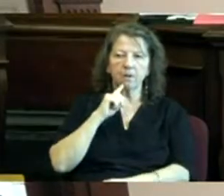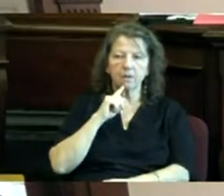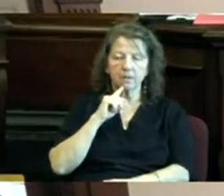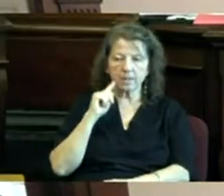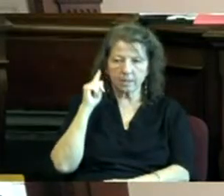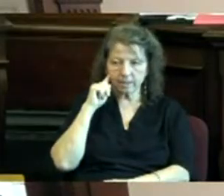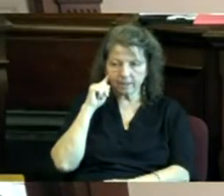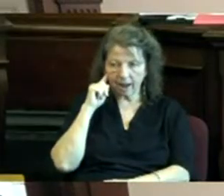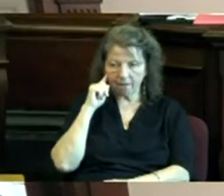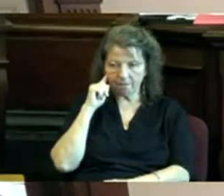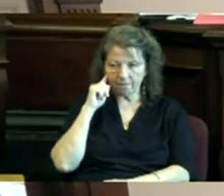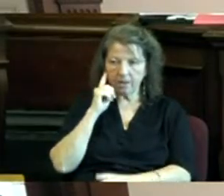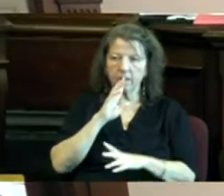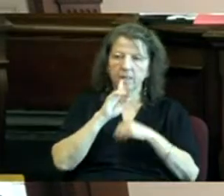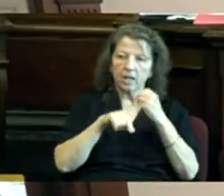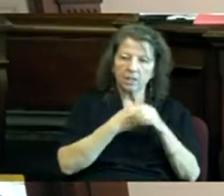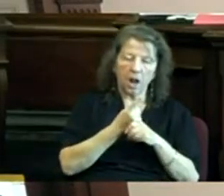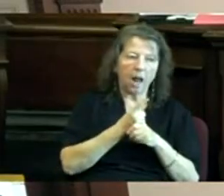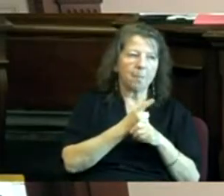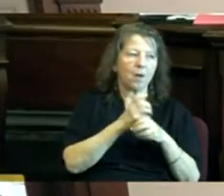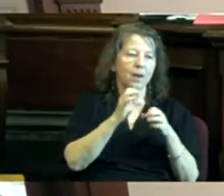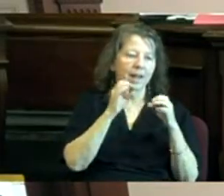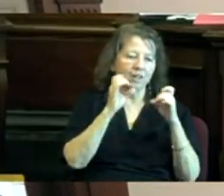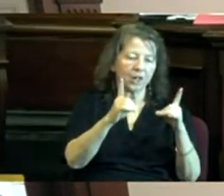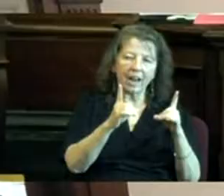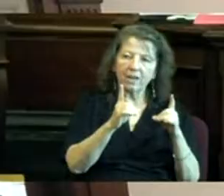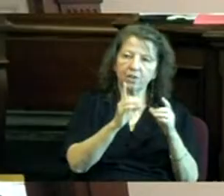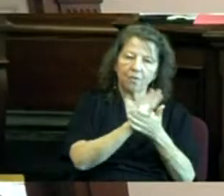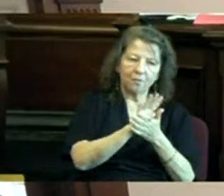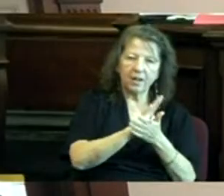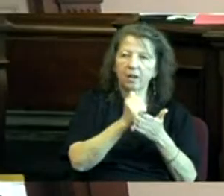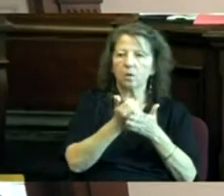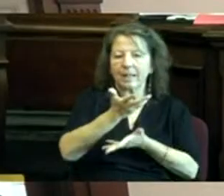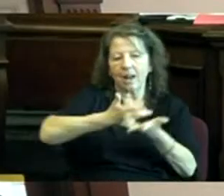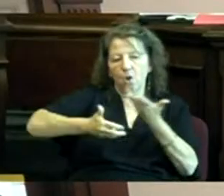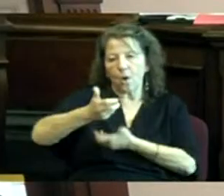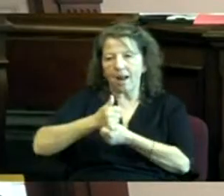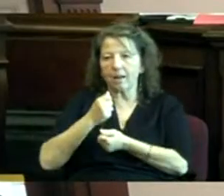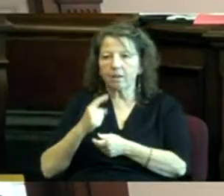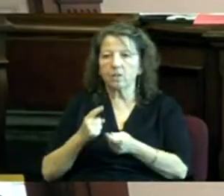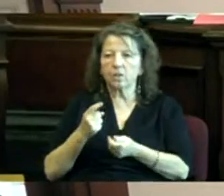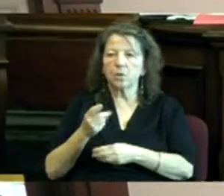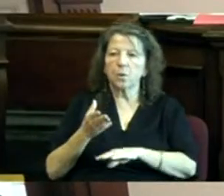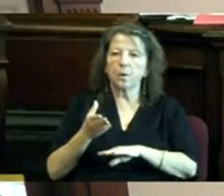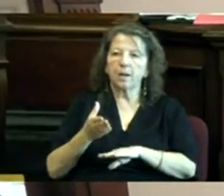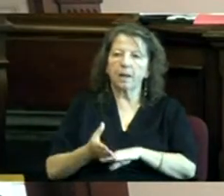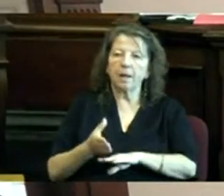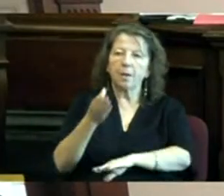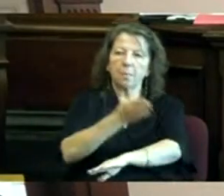digital educational resources and accessibility for deaf individuals, including an